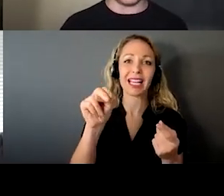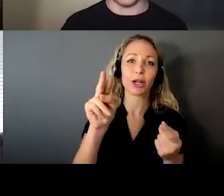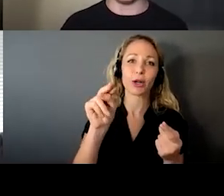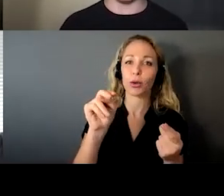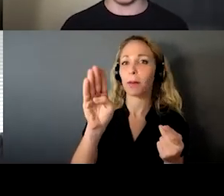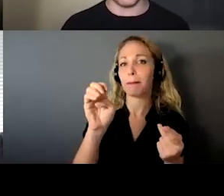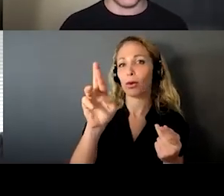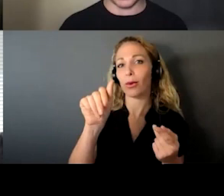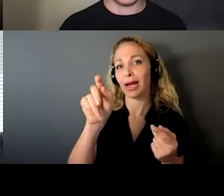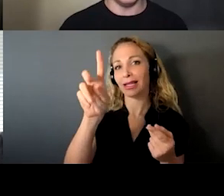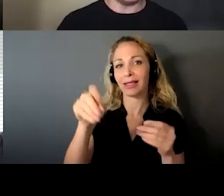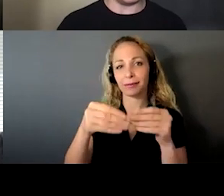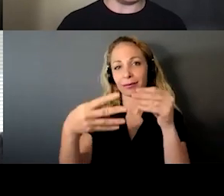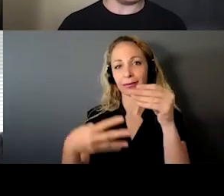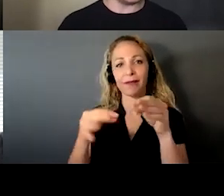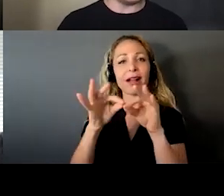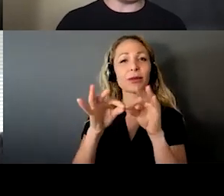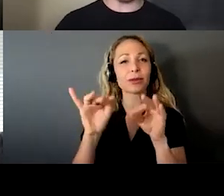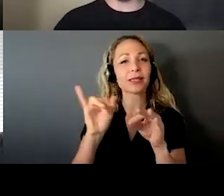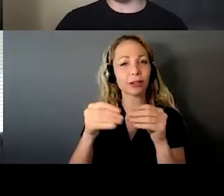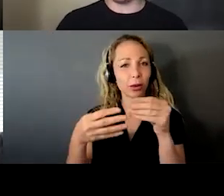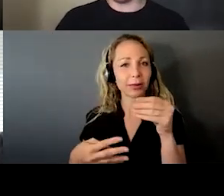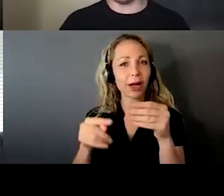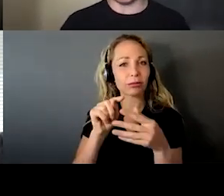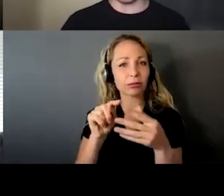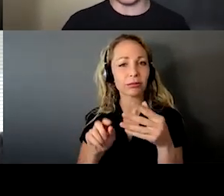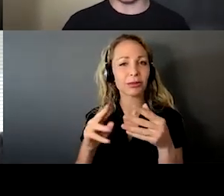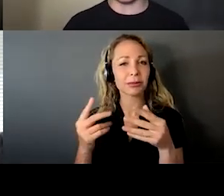FOR SPECIFICALLY FOR THINGS SUBMITTED TO A FORM,